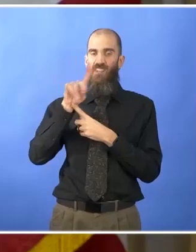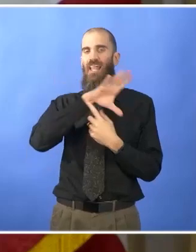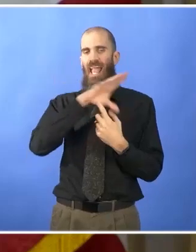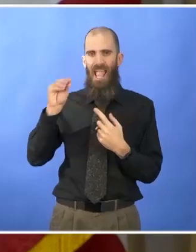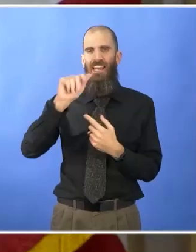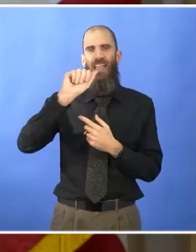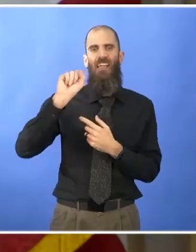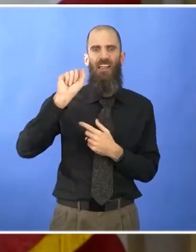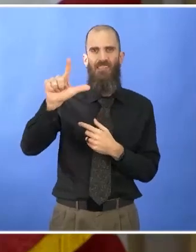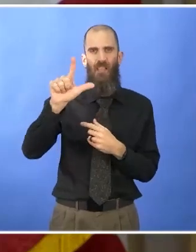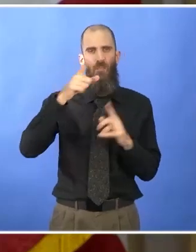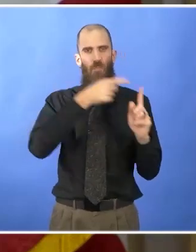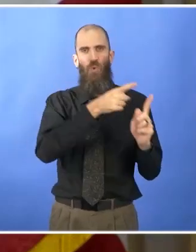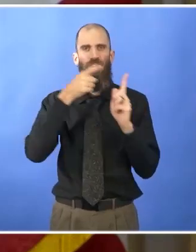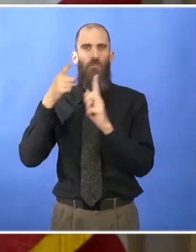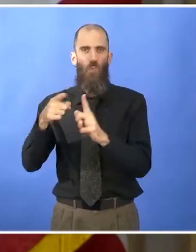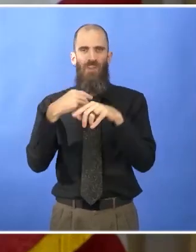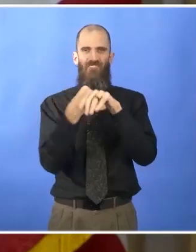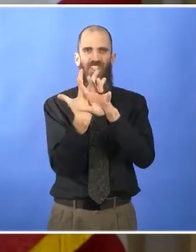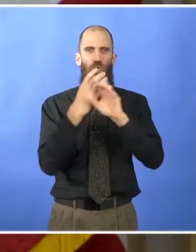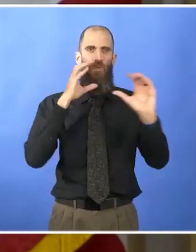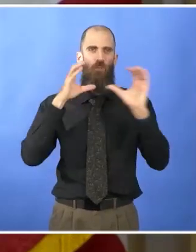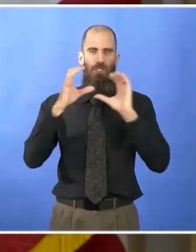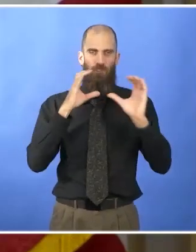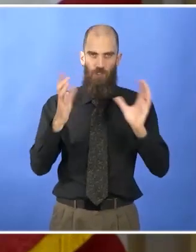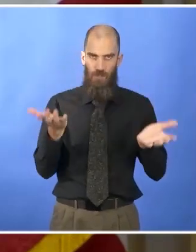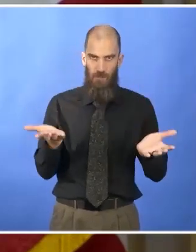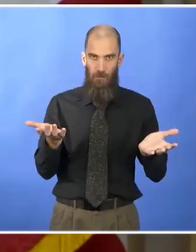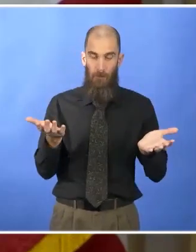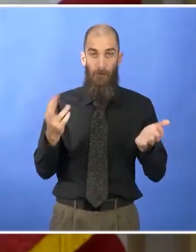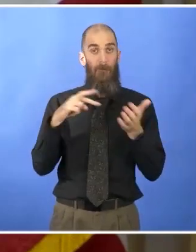IN OTHER WORDS, THANKS TO OUR ACTION, THOSE WITH DISABILITIES